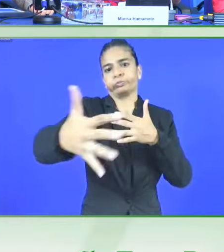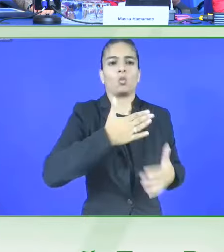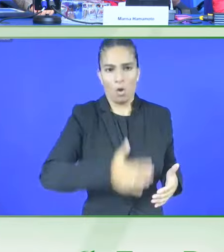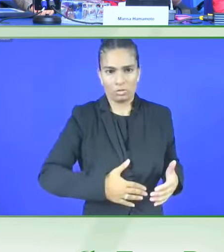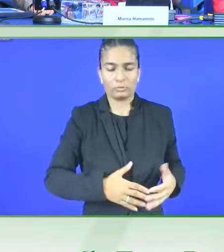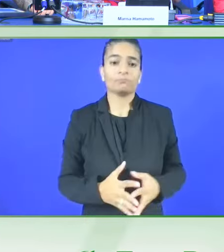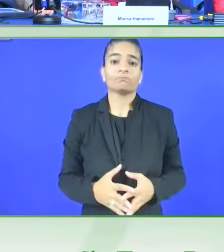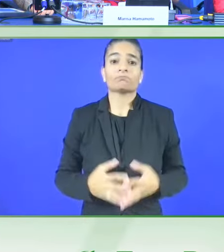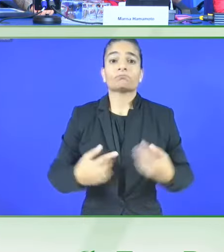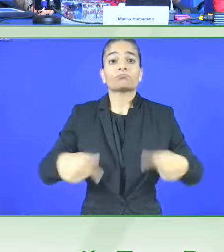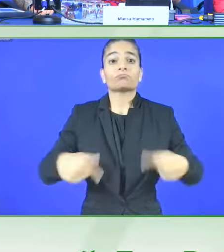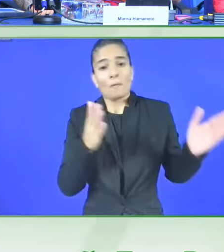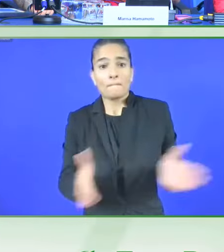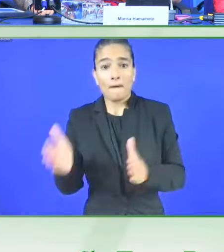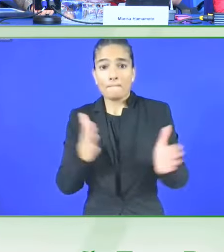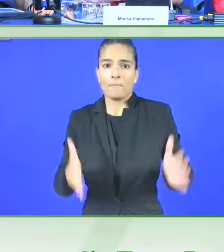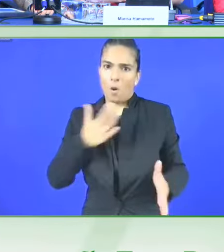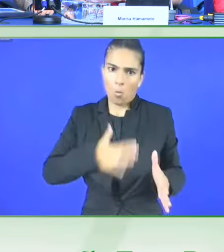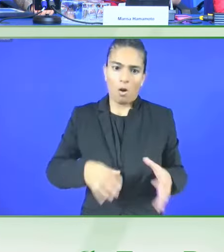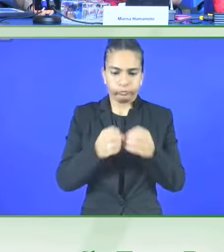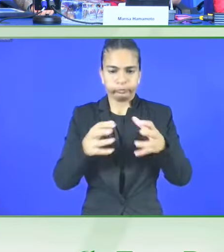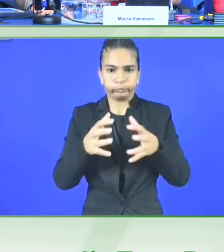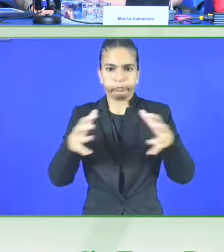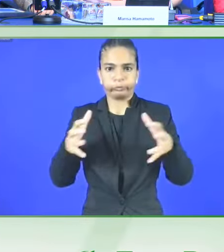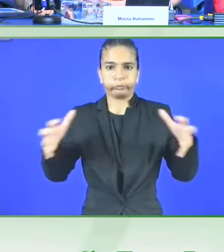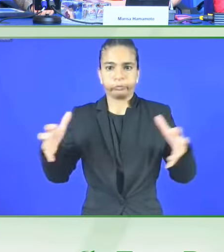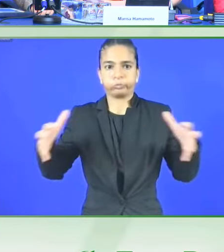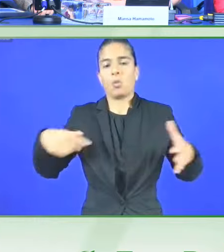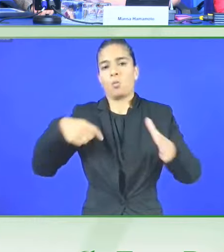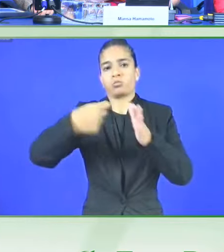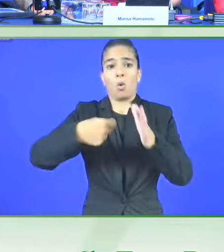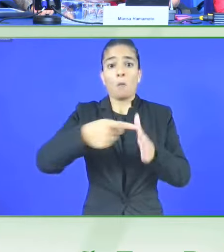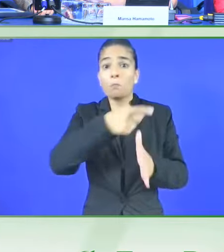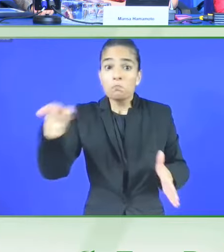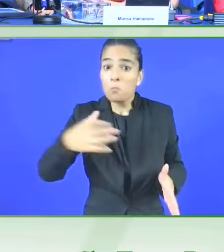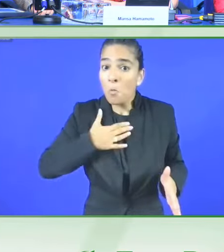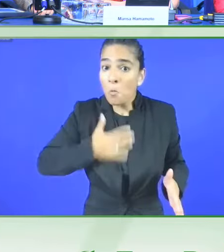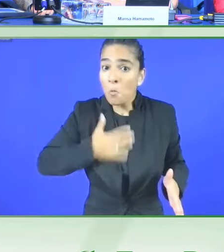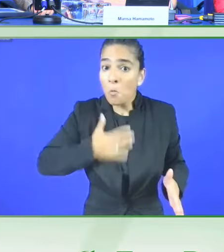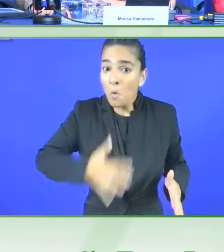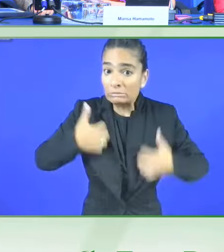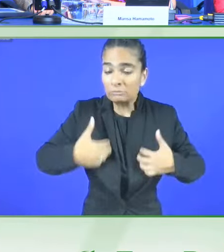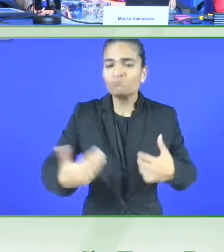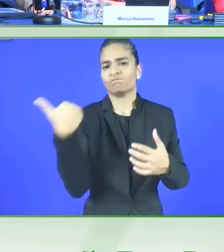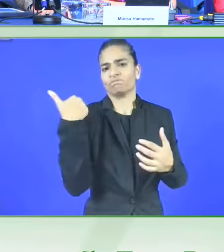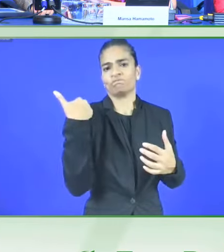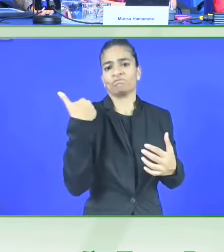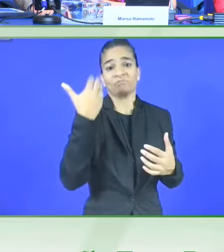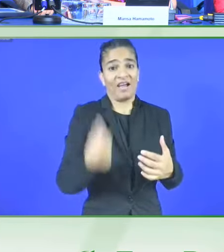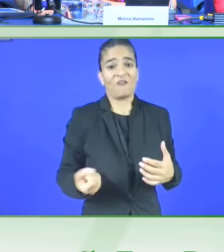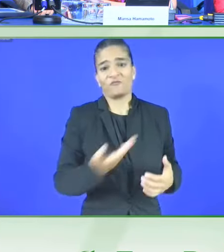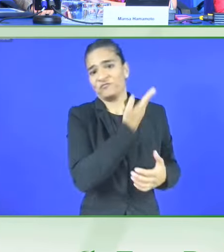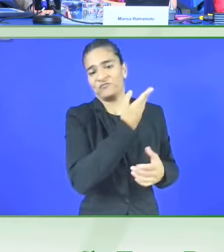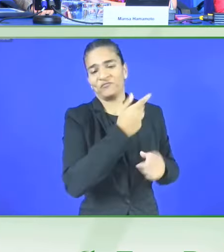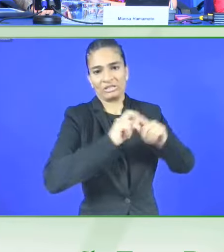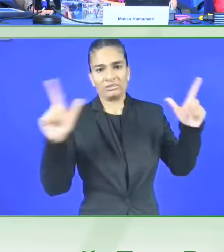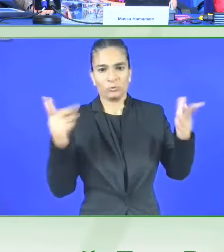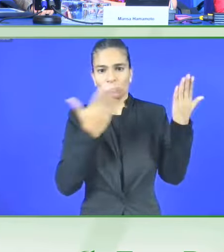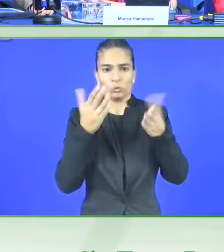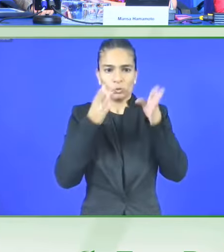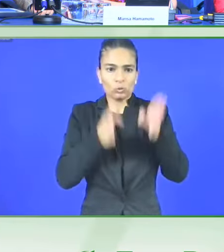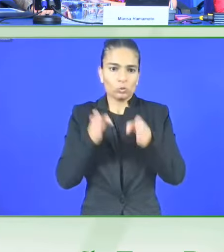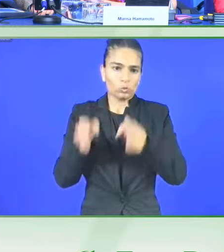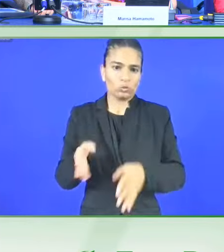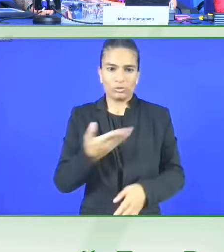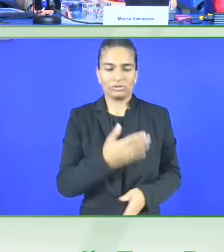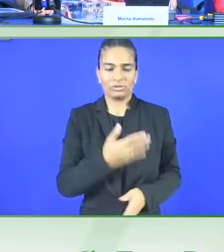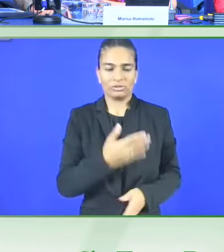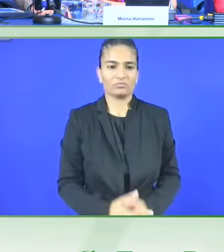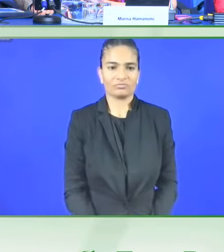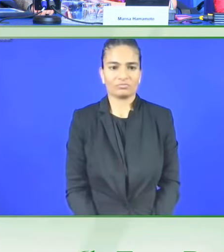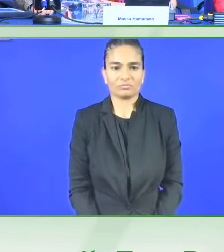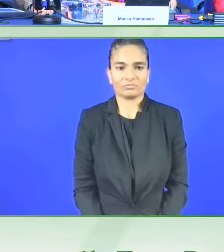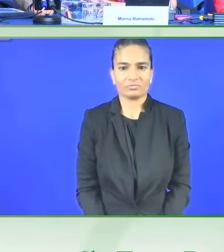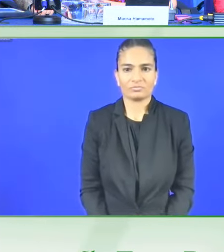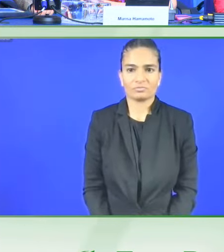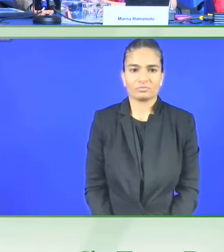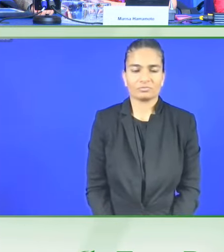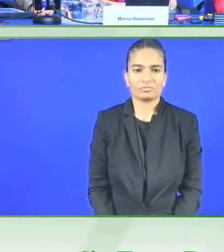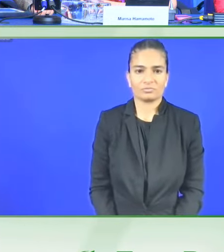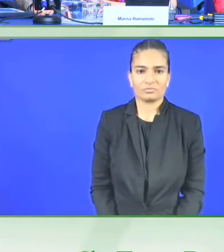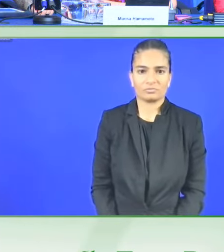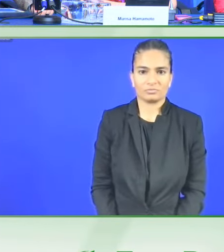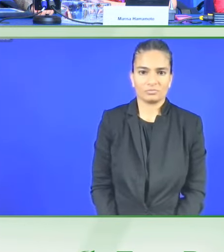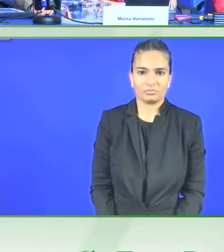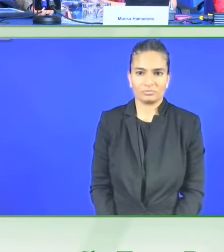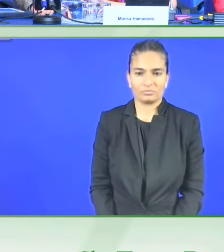A bunch of dancers in wheelchair stance.